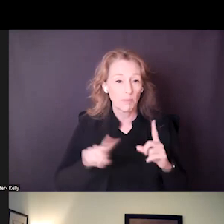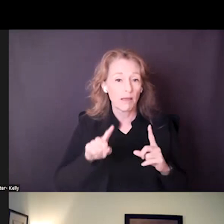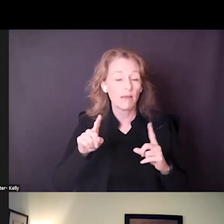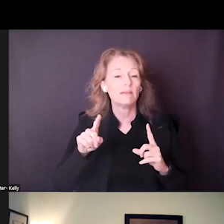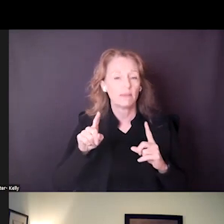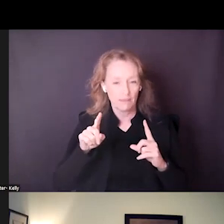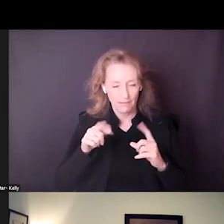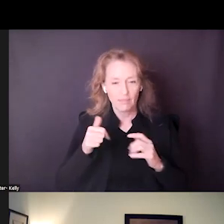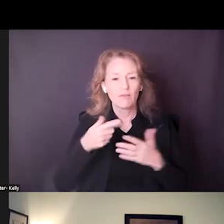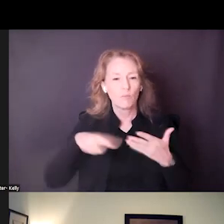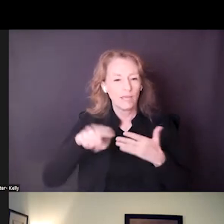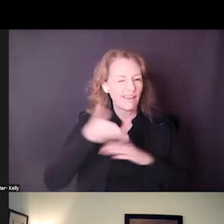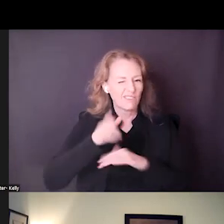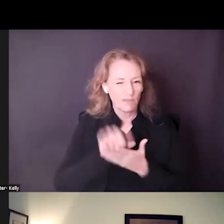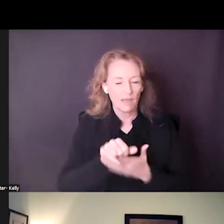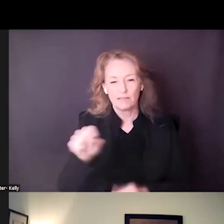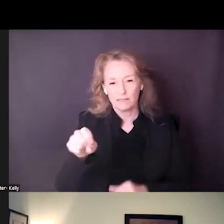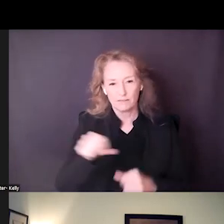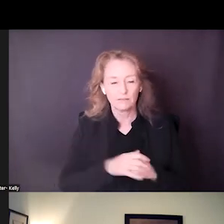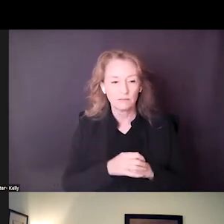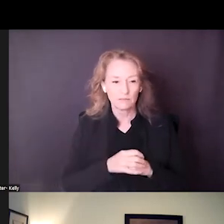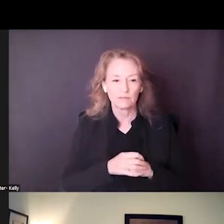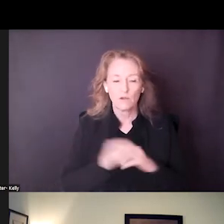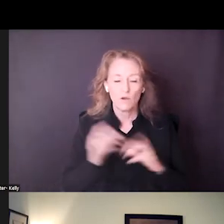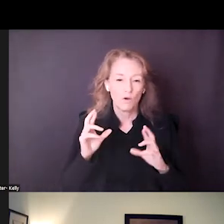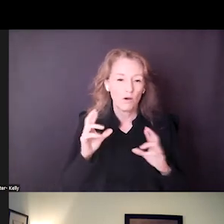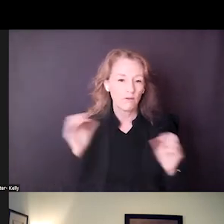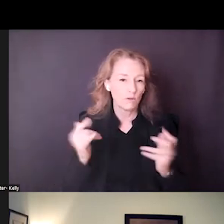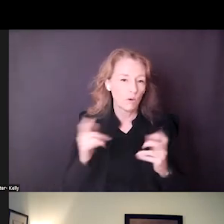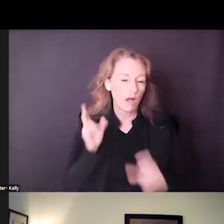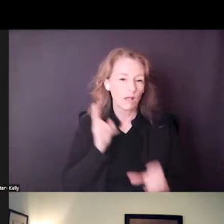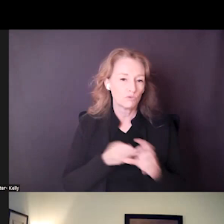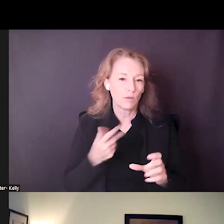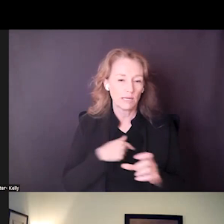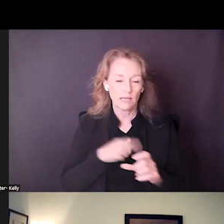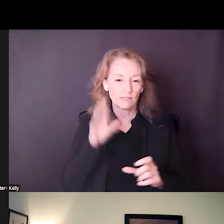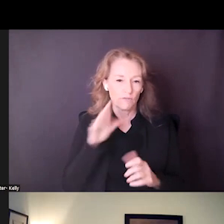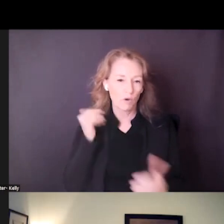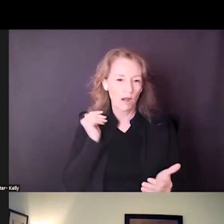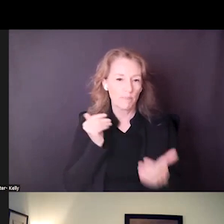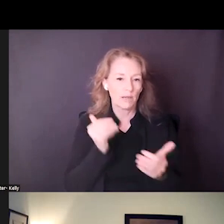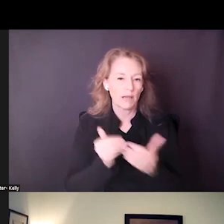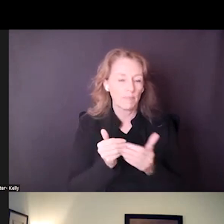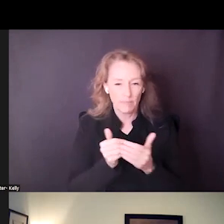HOPE YOU WILL ALL BE SURE TO JOIN US FOR THE UPCOMING CONTENT AND BE